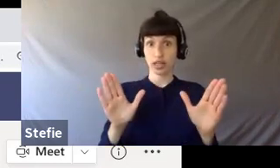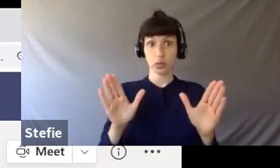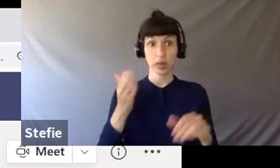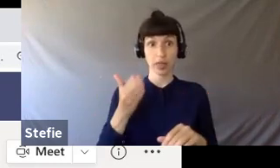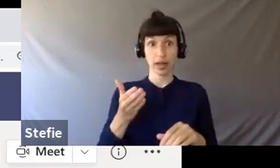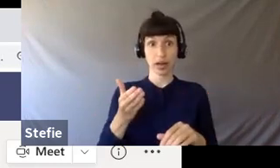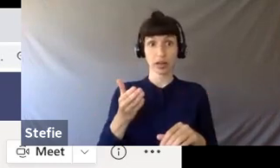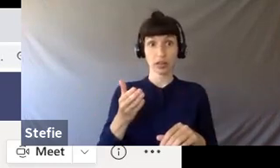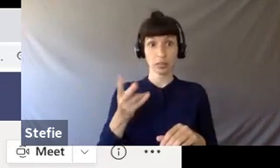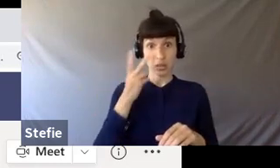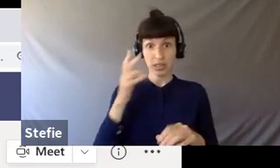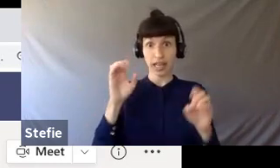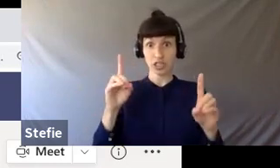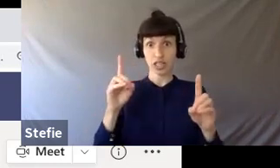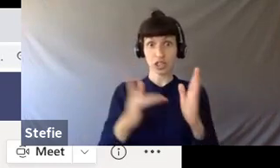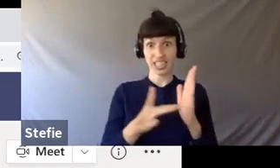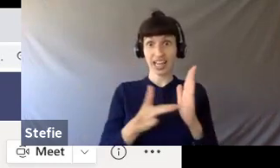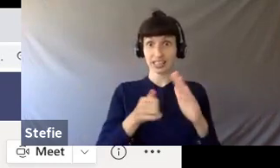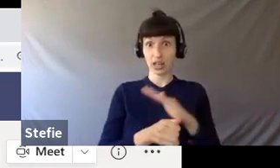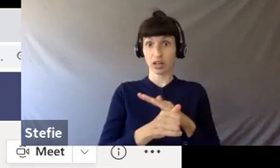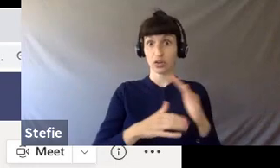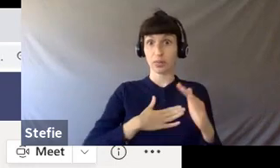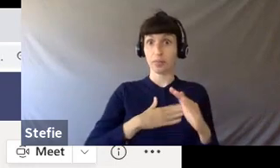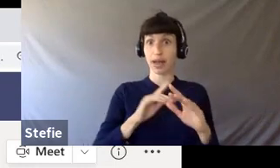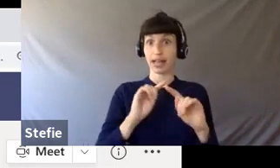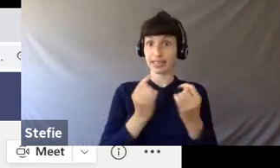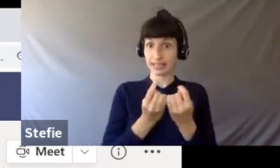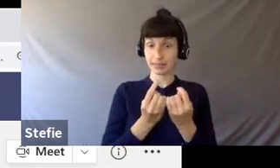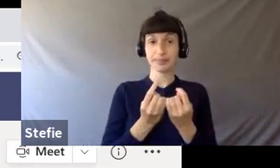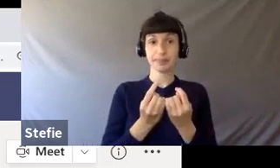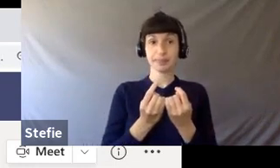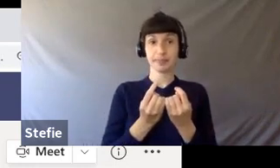The channel goes in my team so you notice